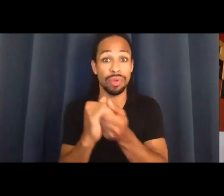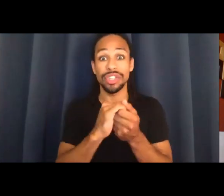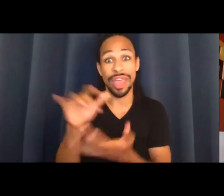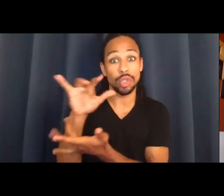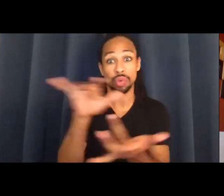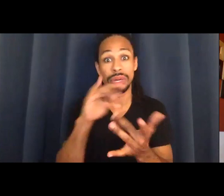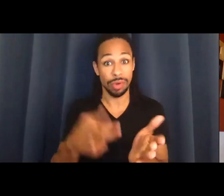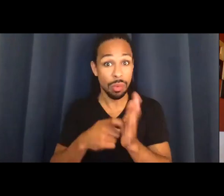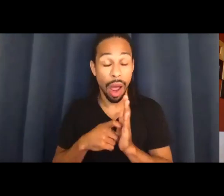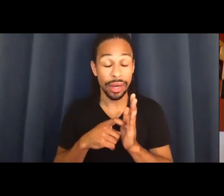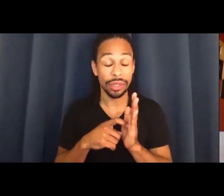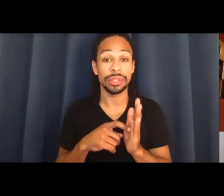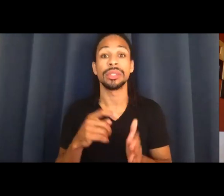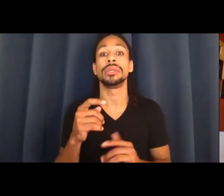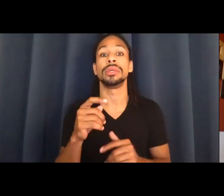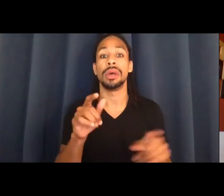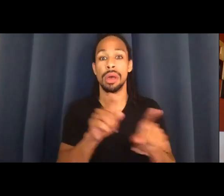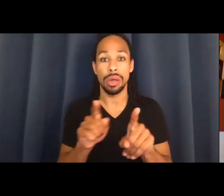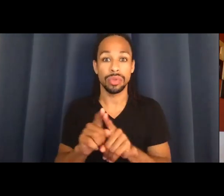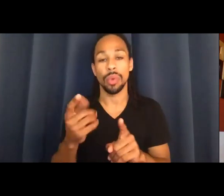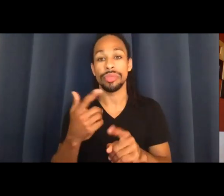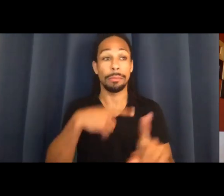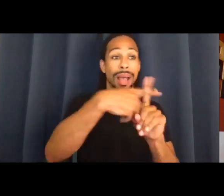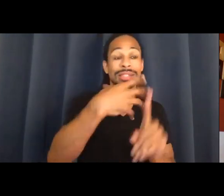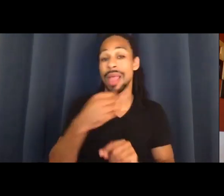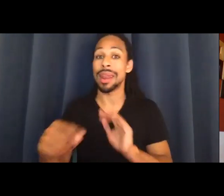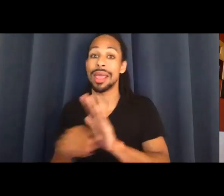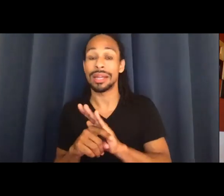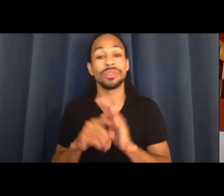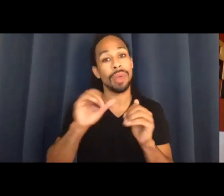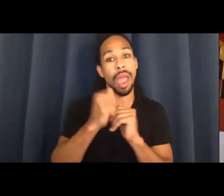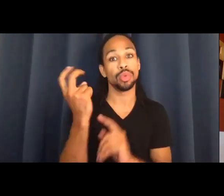role it plays, but also some of the downsides to way touring is currently set up.